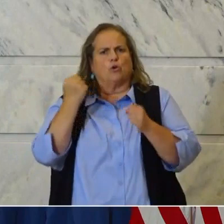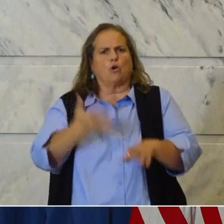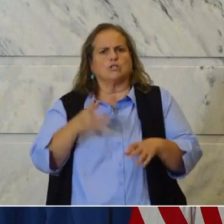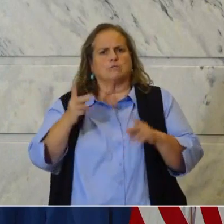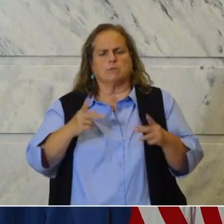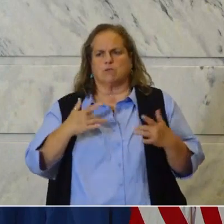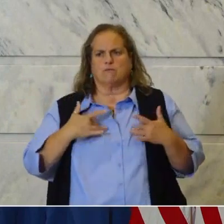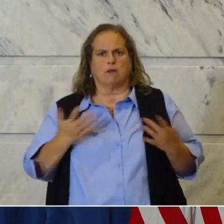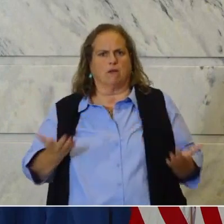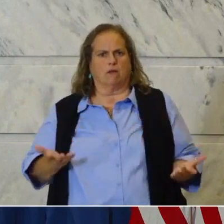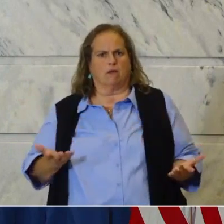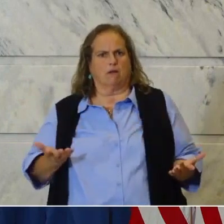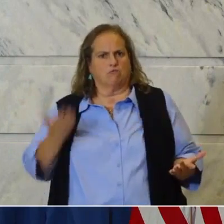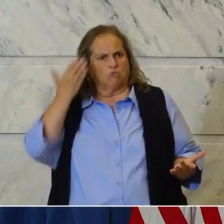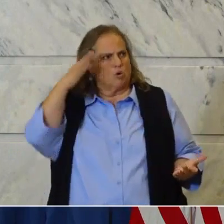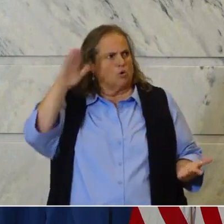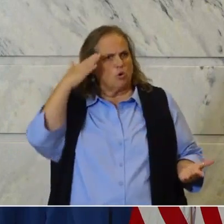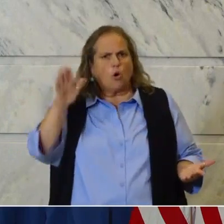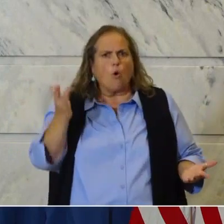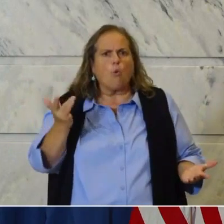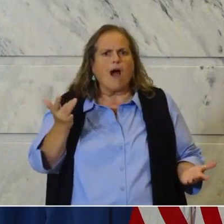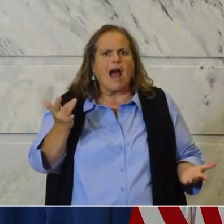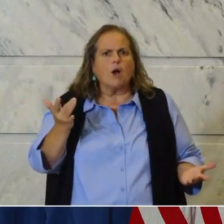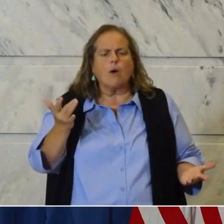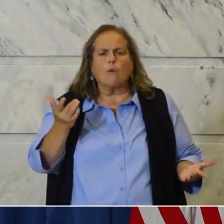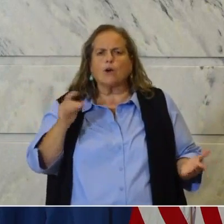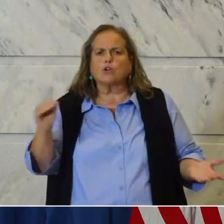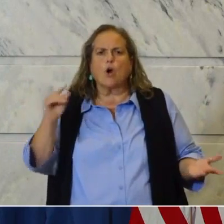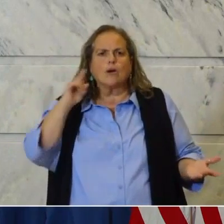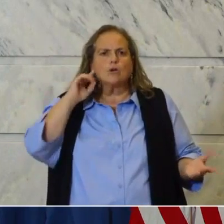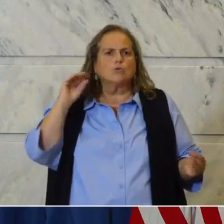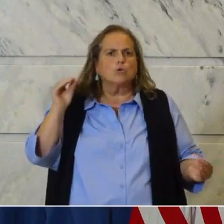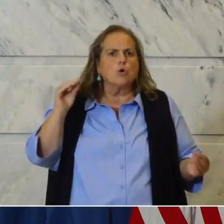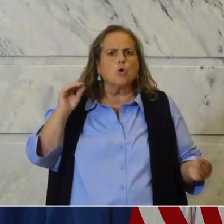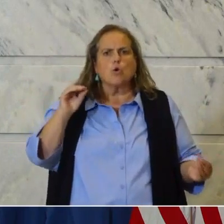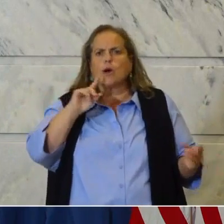emotions, sometimes false information conceit into and can heighten those